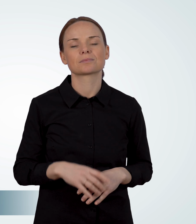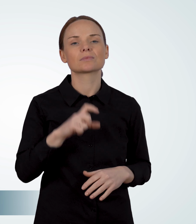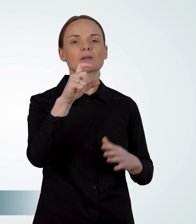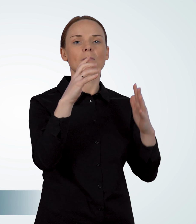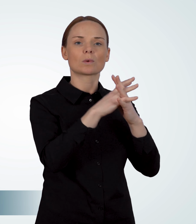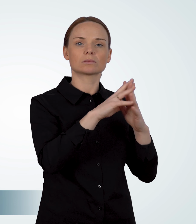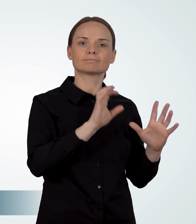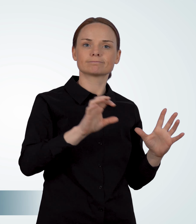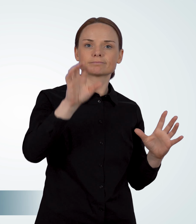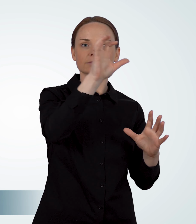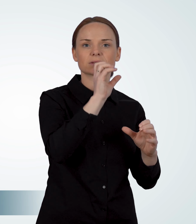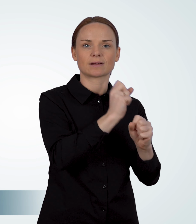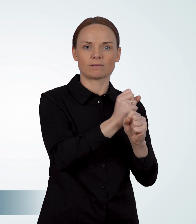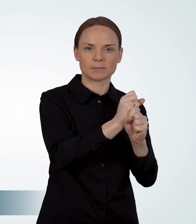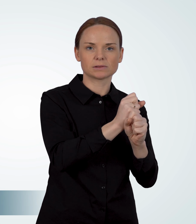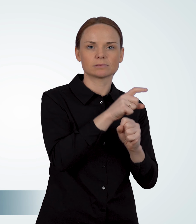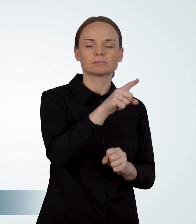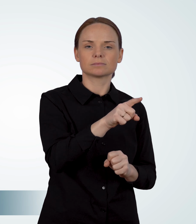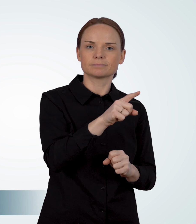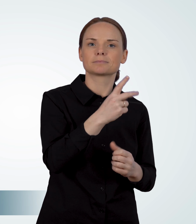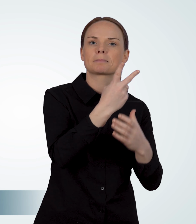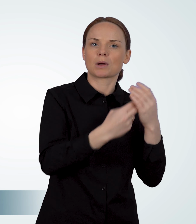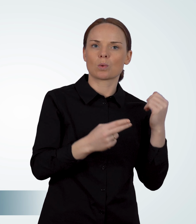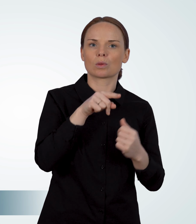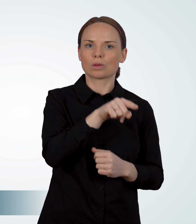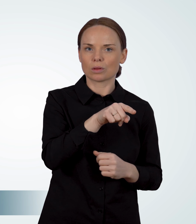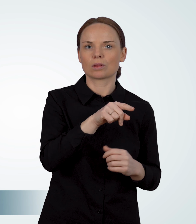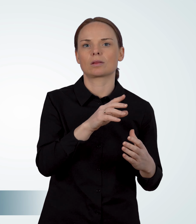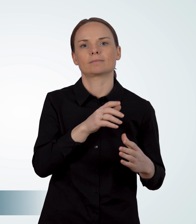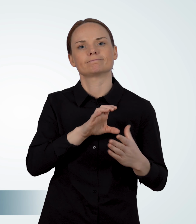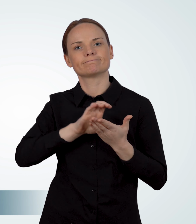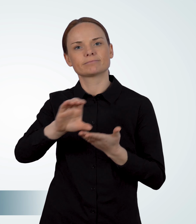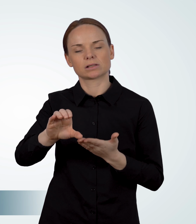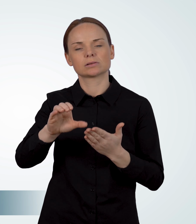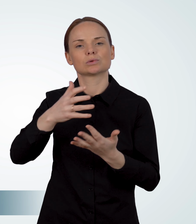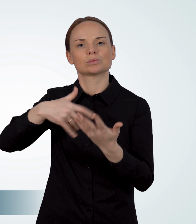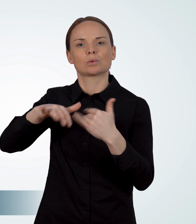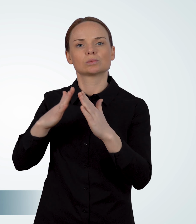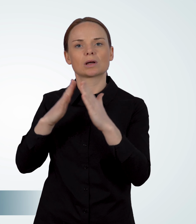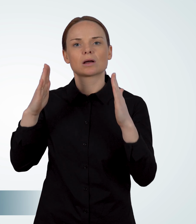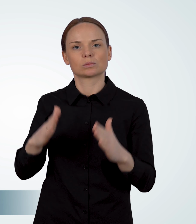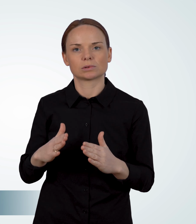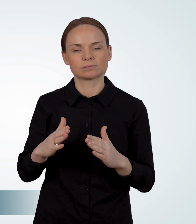Commonwealth and state and territory governments both fund social housing.